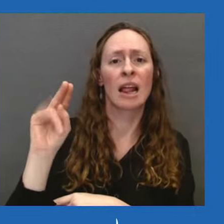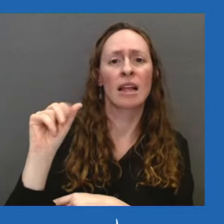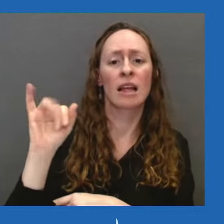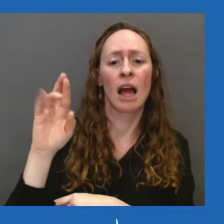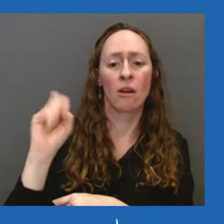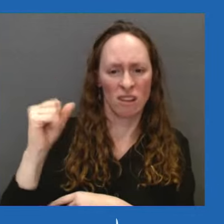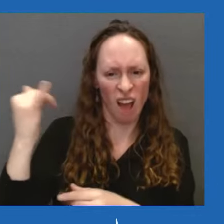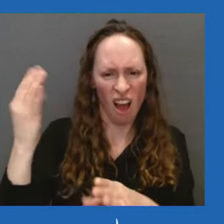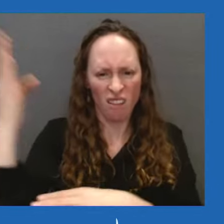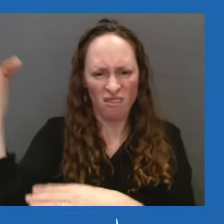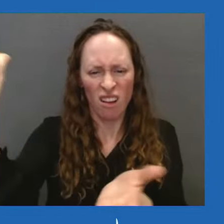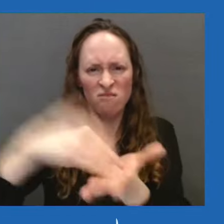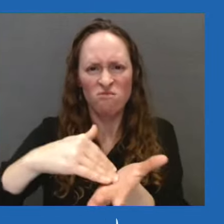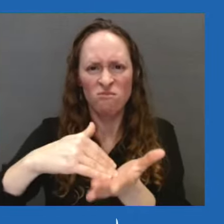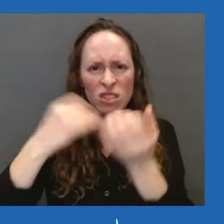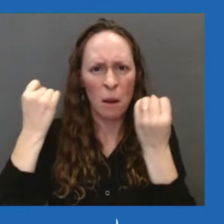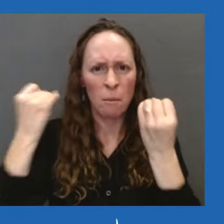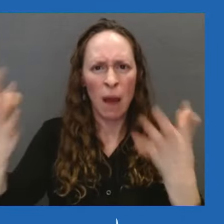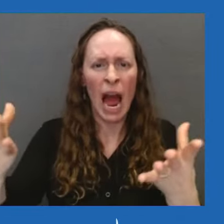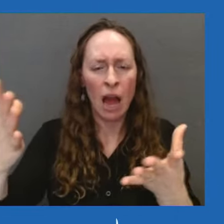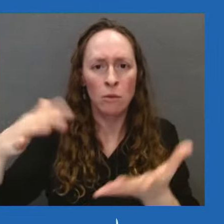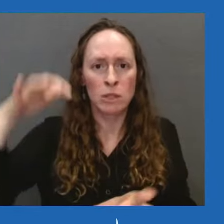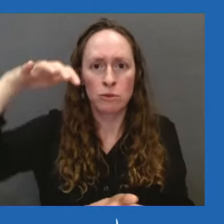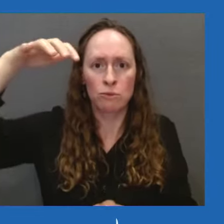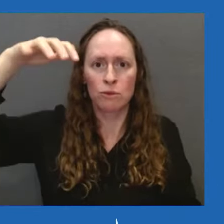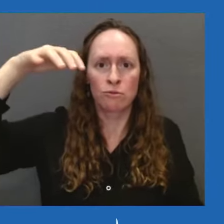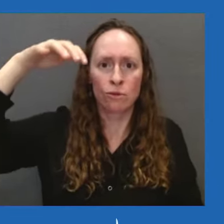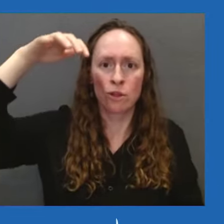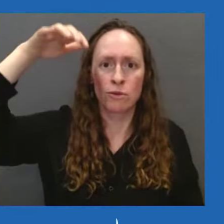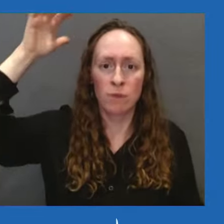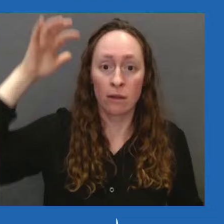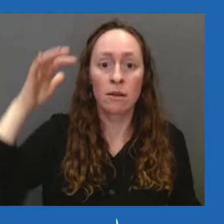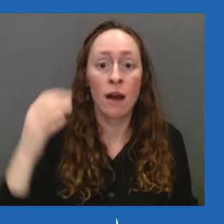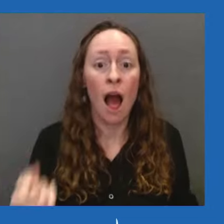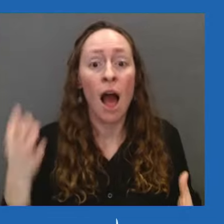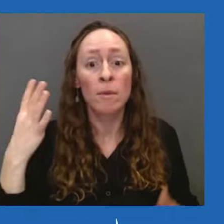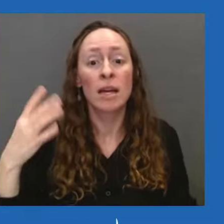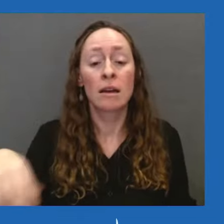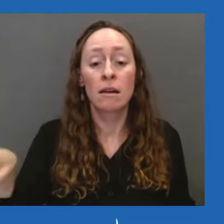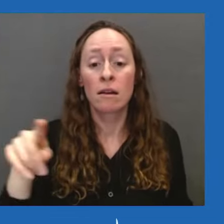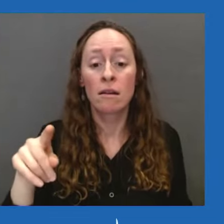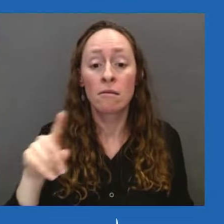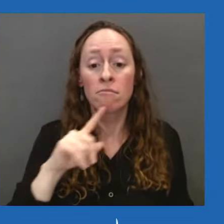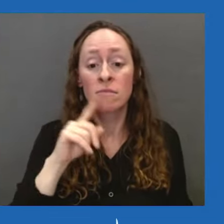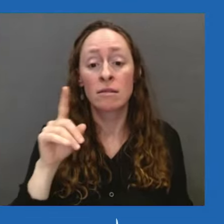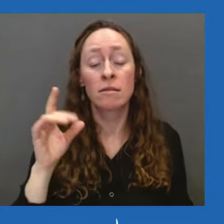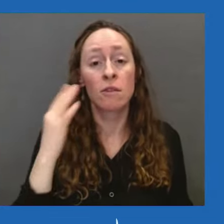Eight percent. They make a billion dollars, and they pay 8 percent.